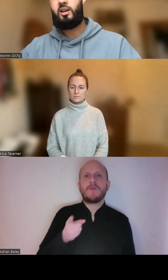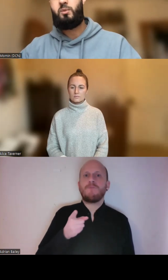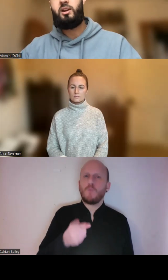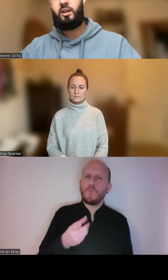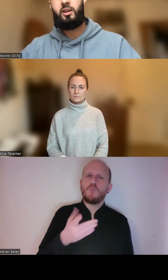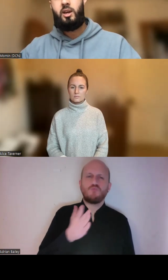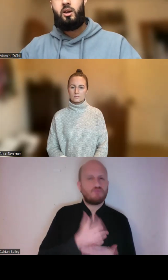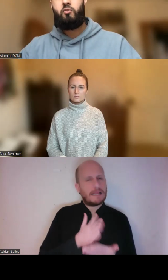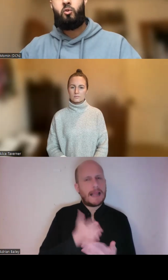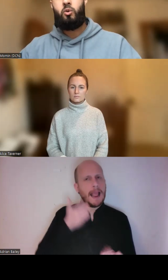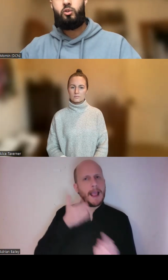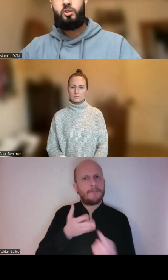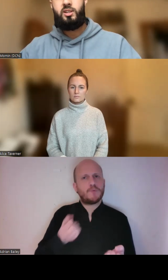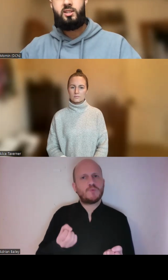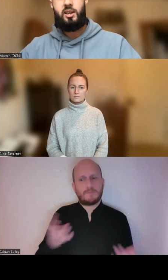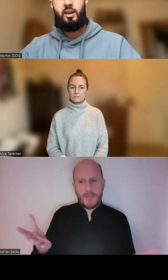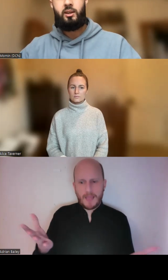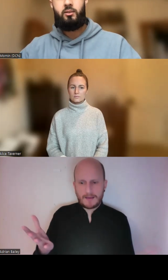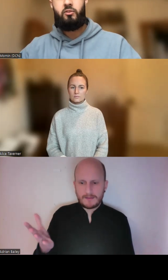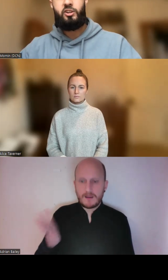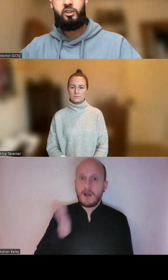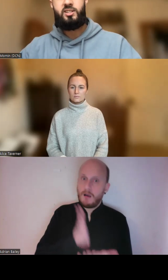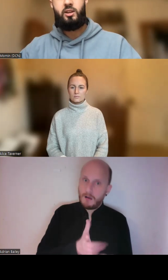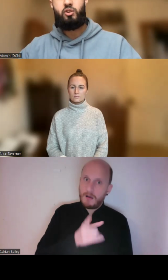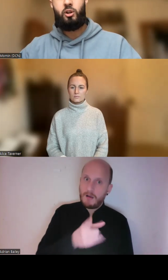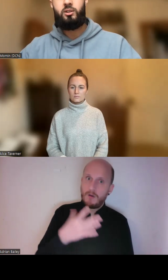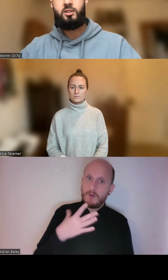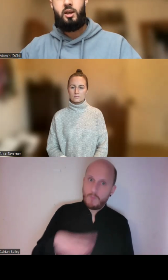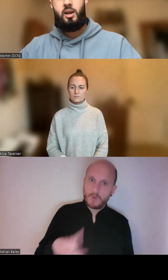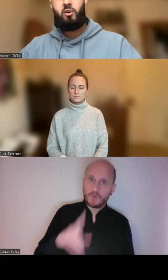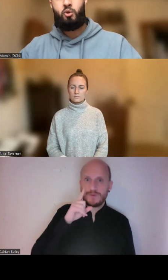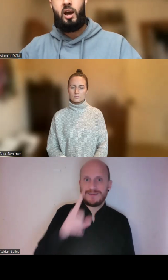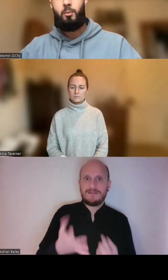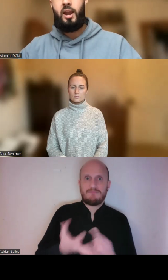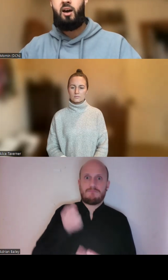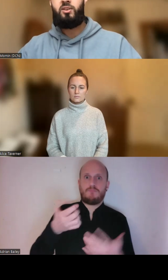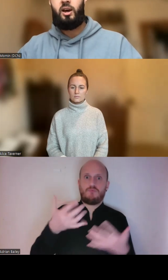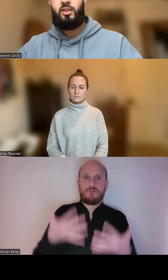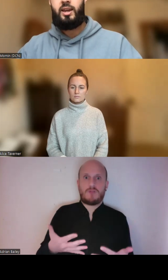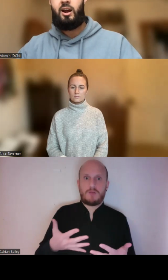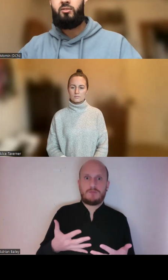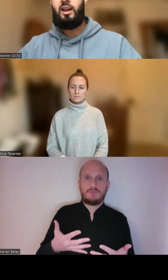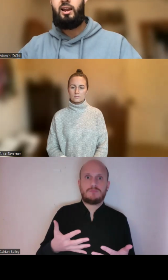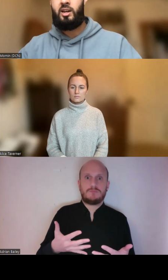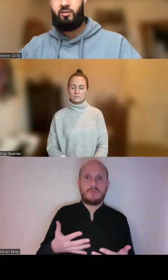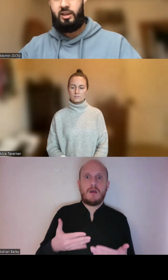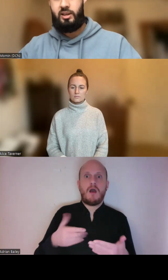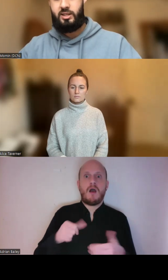at spending for you to see results from your campaign after they get out of their learning phases.